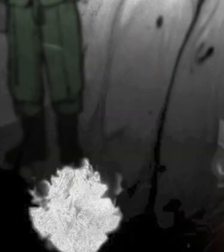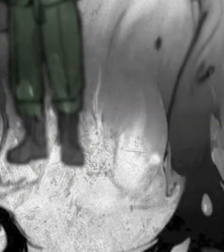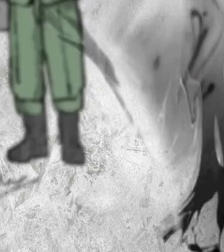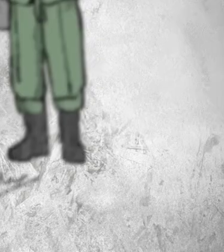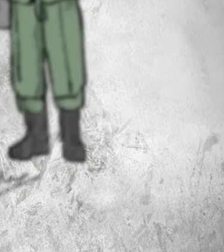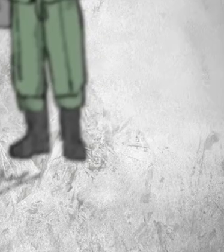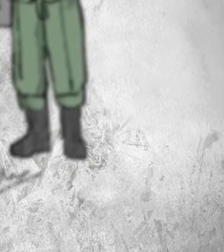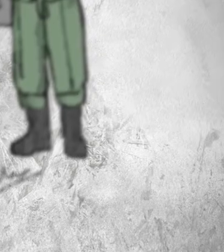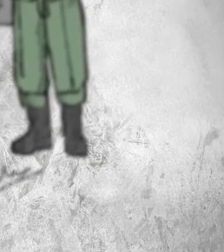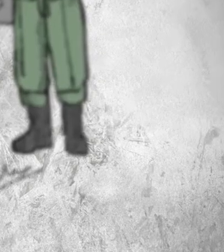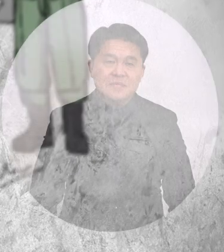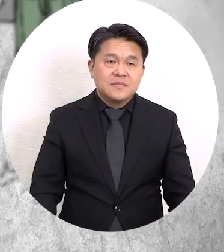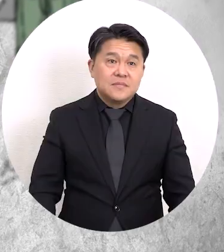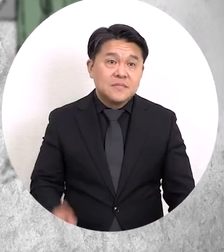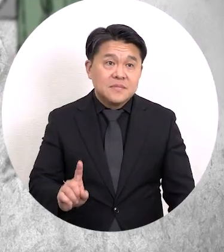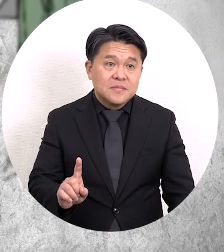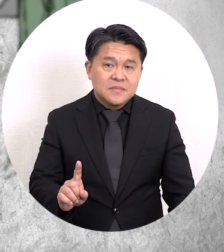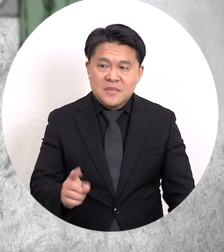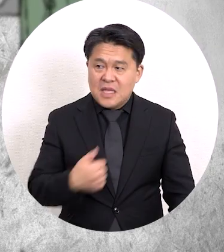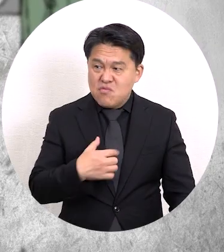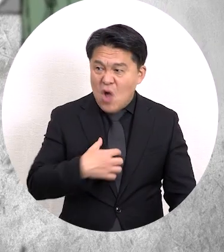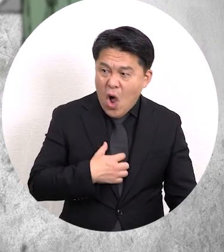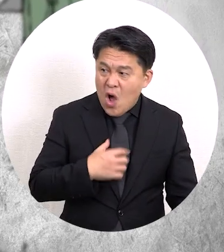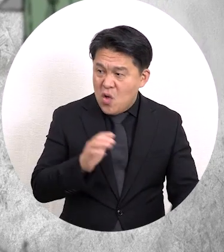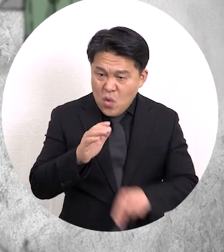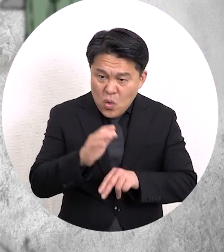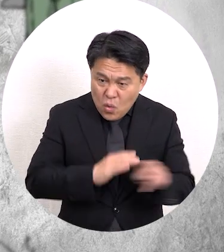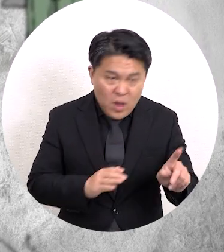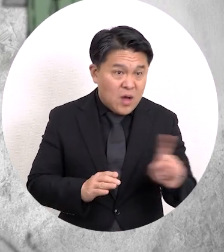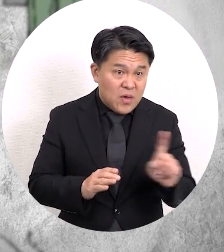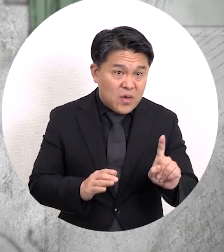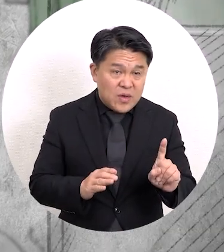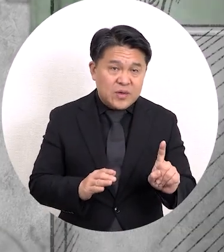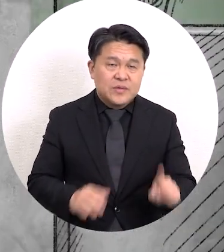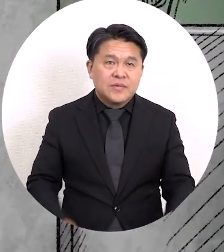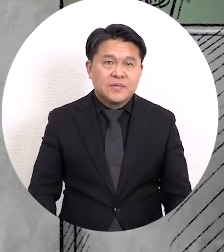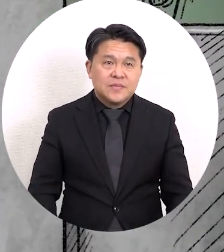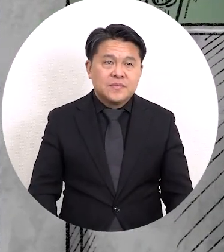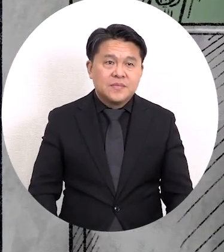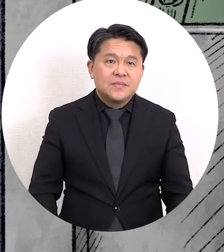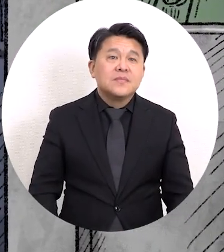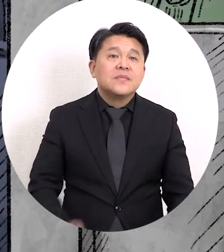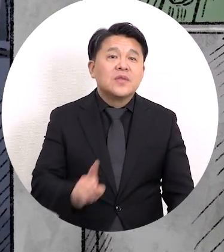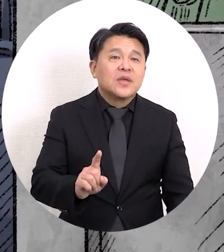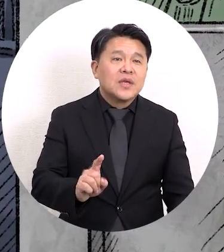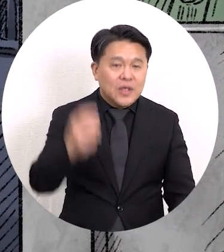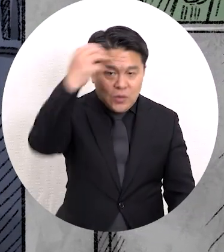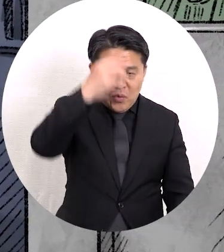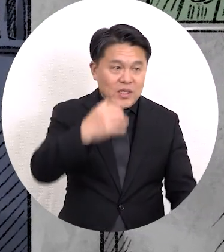facing danger, fled to the Vatican Embassy in Panama City?